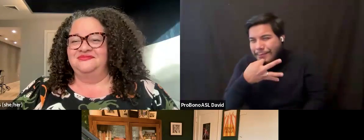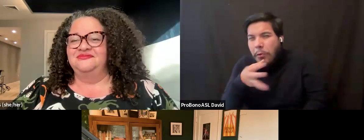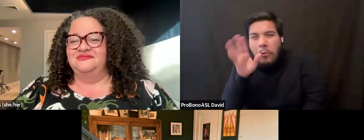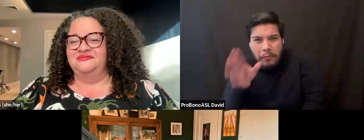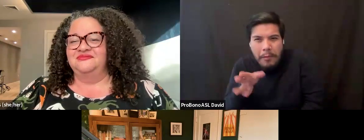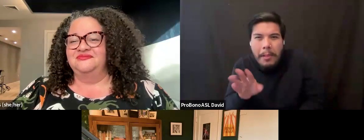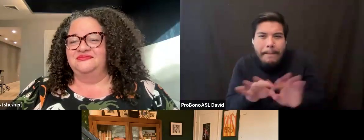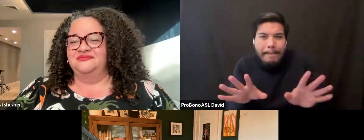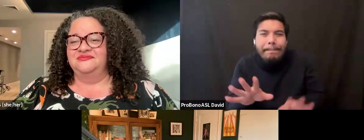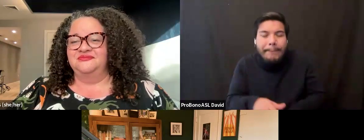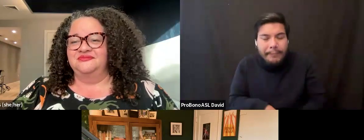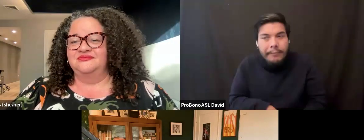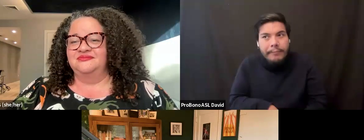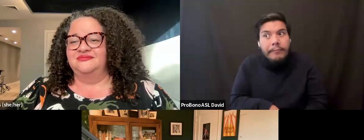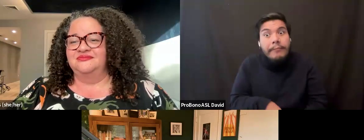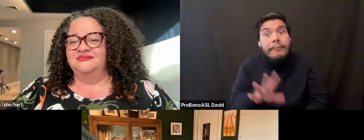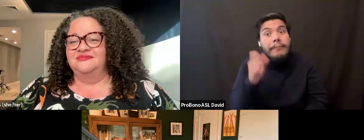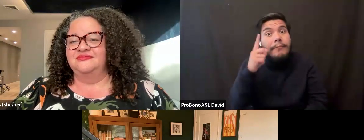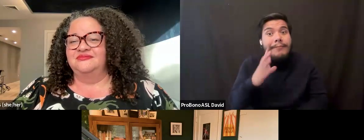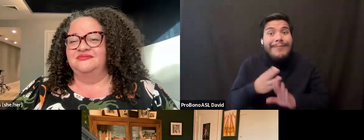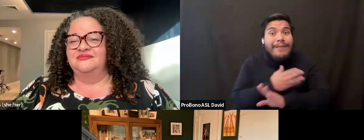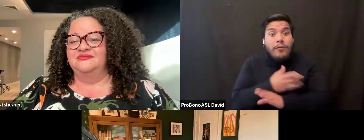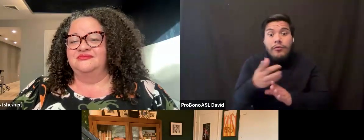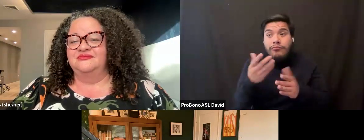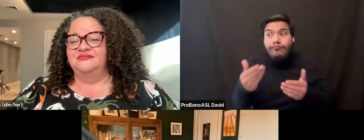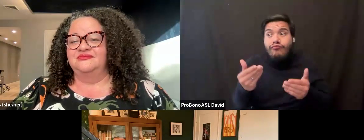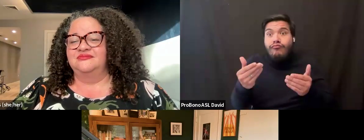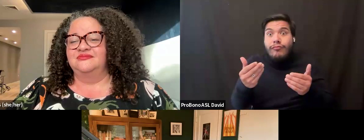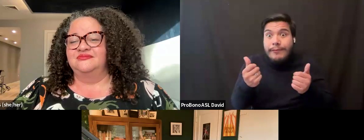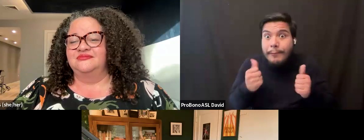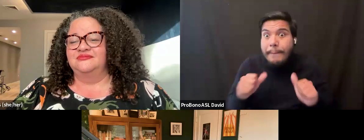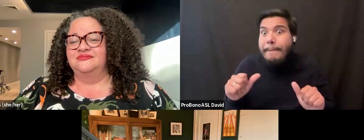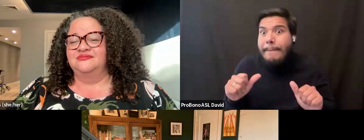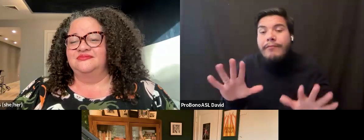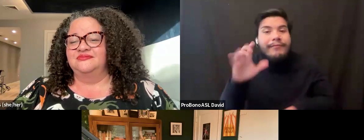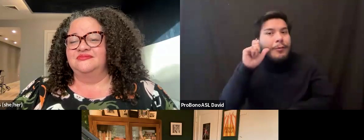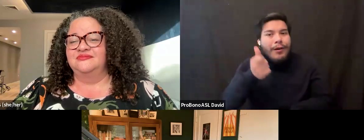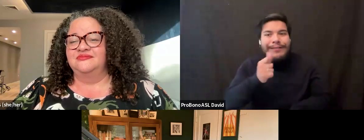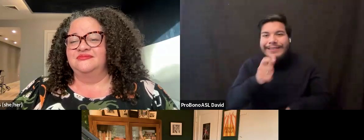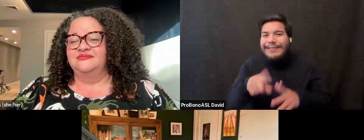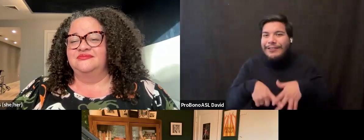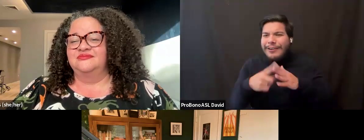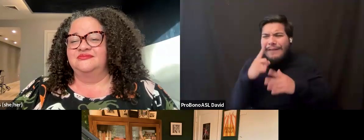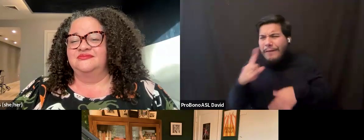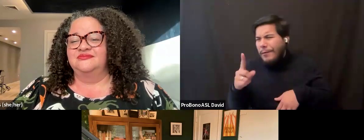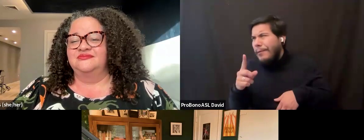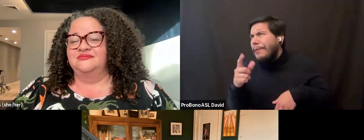And before you do any of that, listen, tomorrow doesn't start for another eight hours, nine hours, something like that.